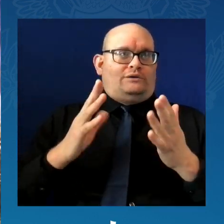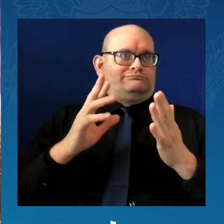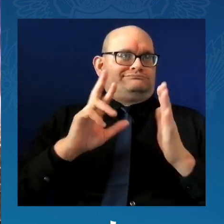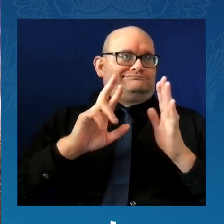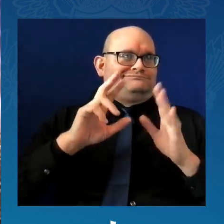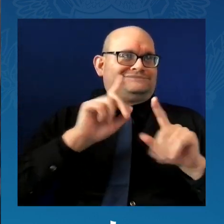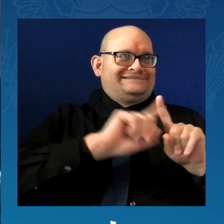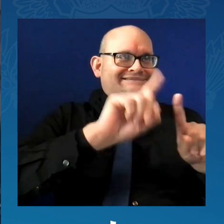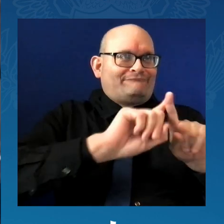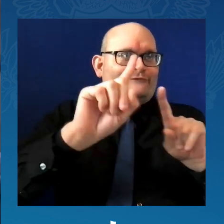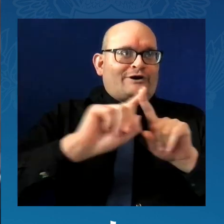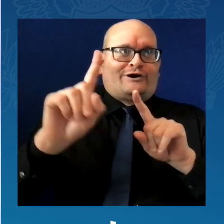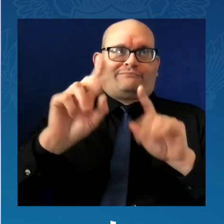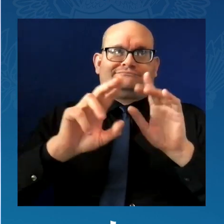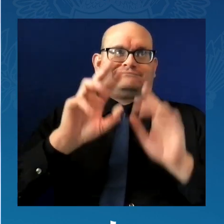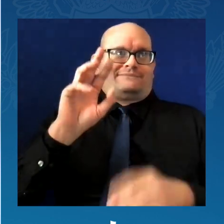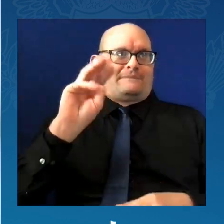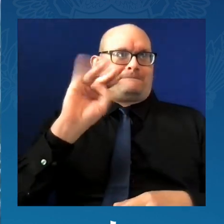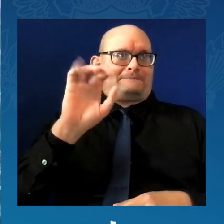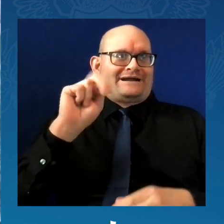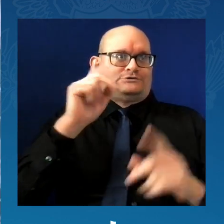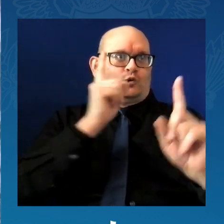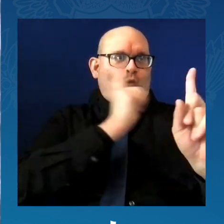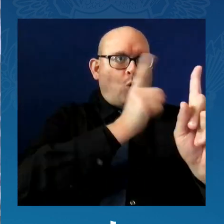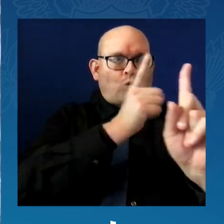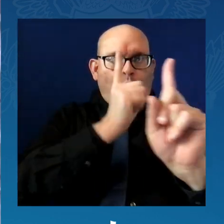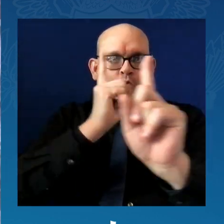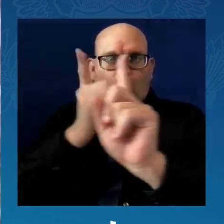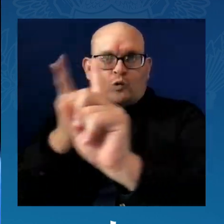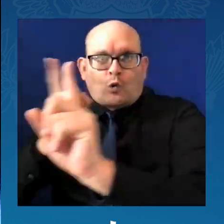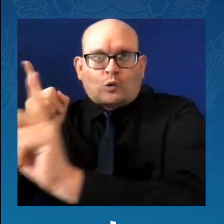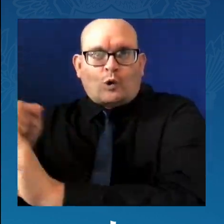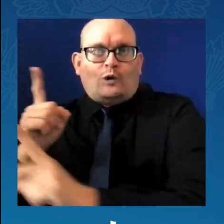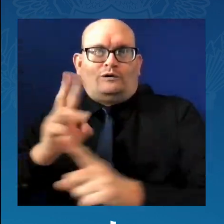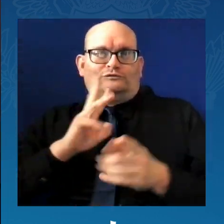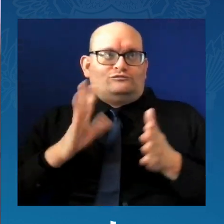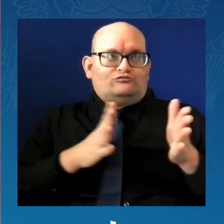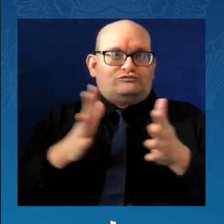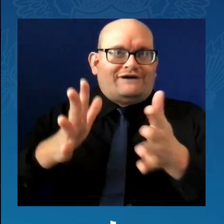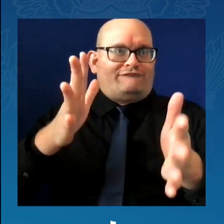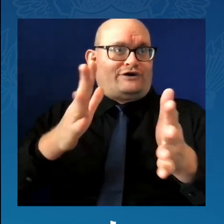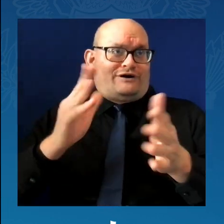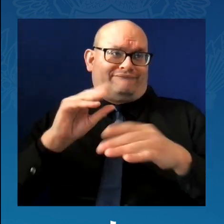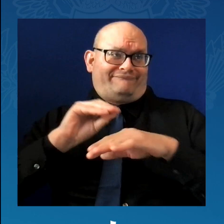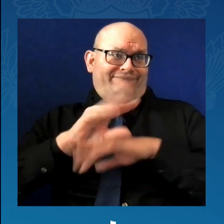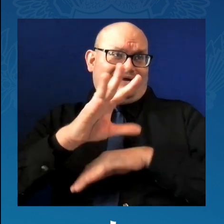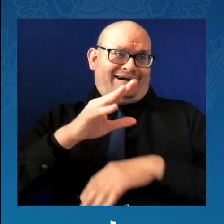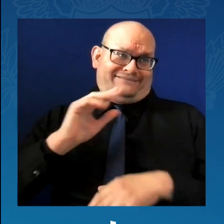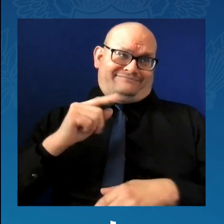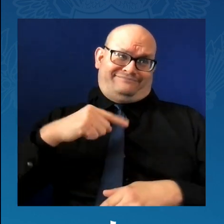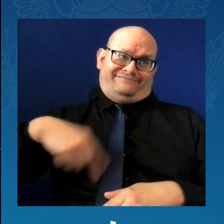lakes and rivers that affect all of us. But we also need to understand our planet as a complex whole.